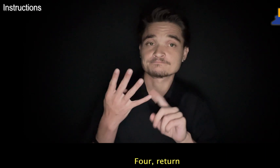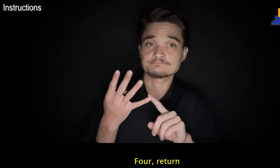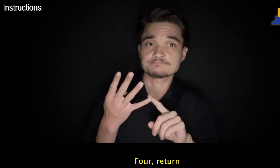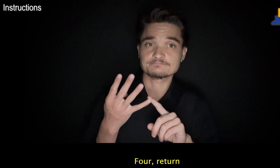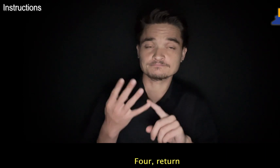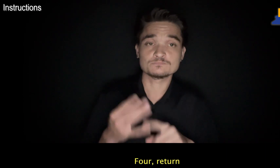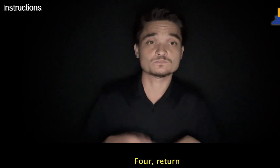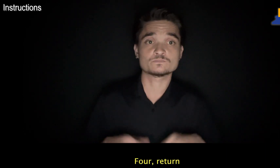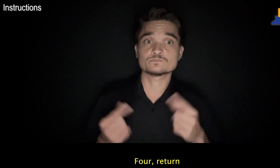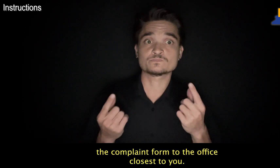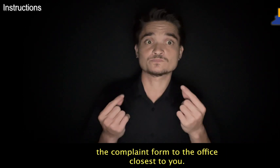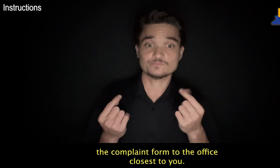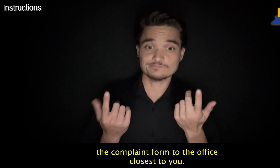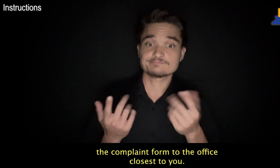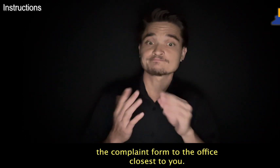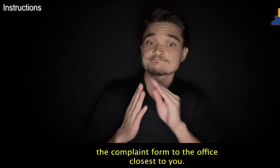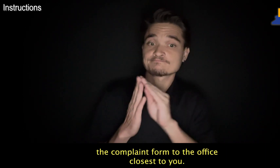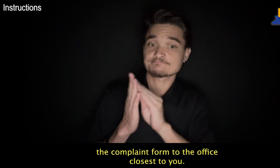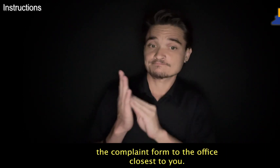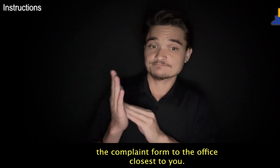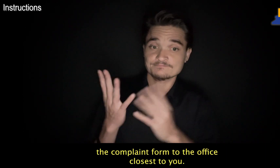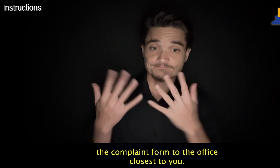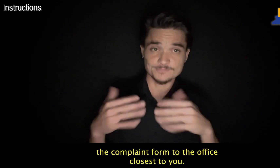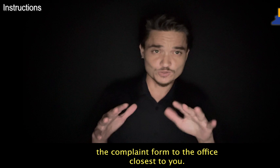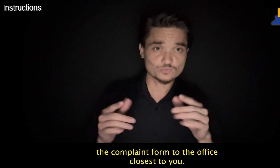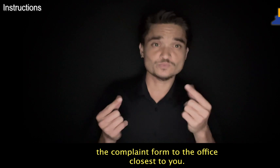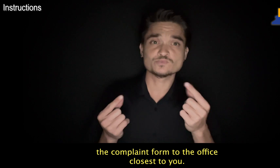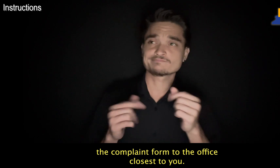Four, return the complaint form to the office closest to you.